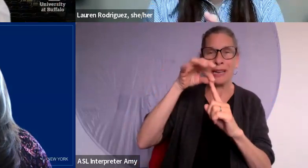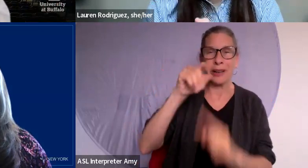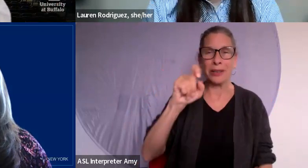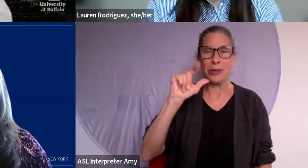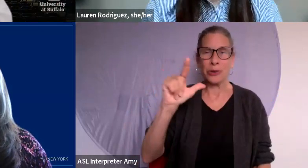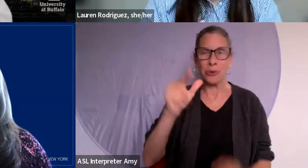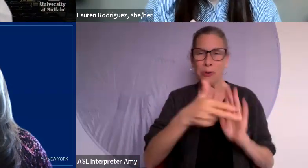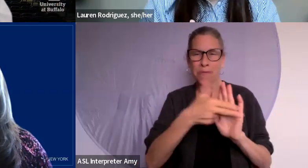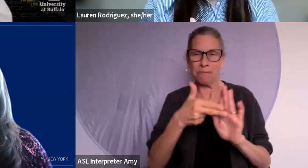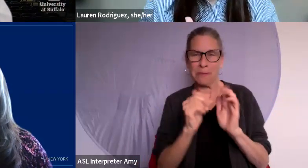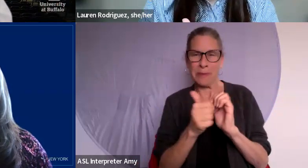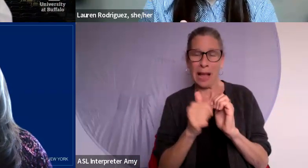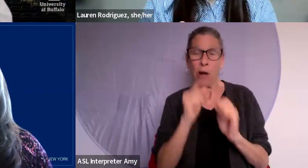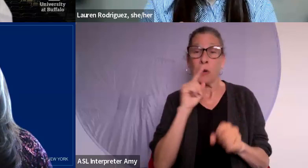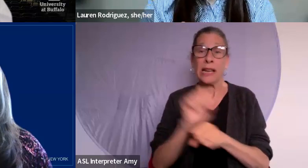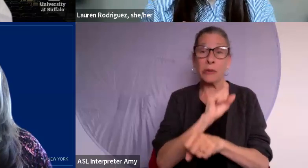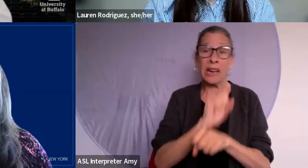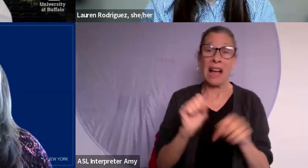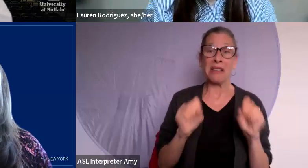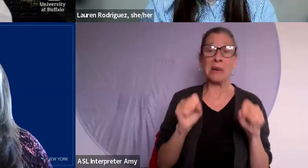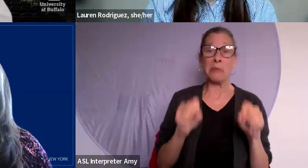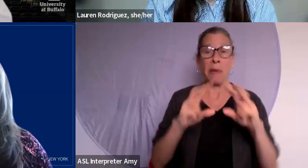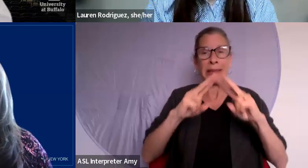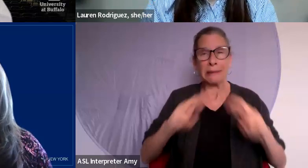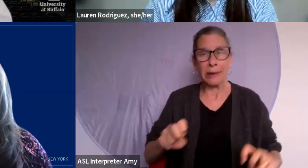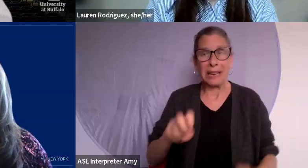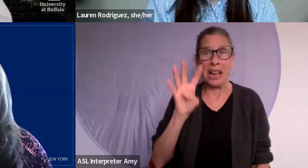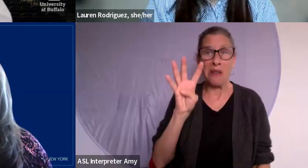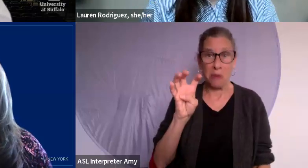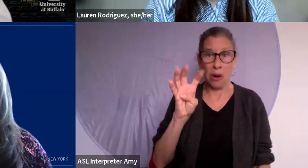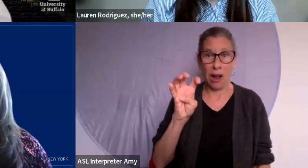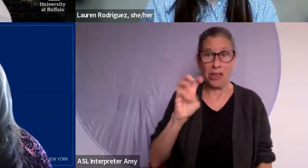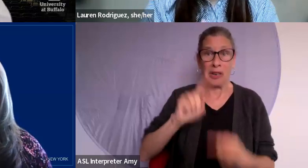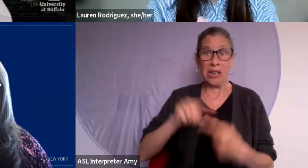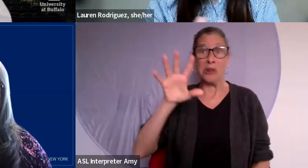In reality, I am probably going to be looking at 400 to 500 V